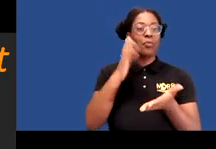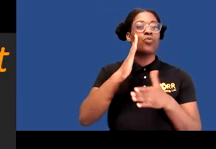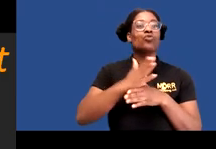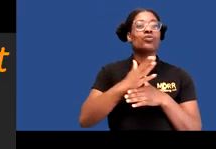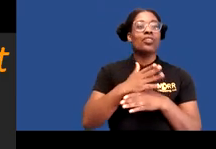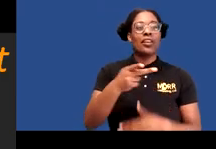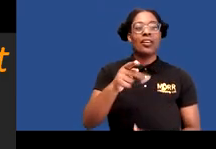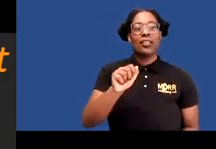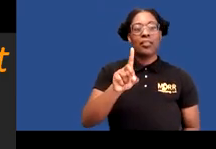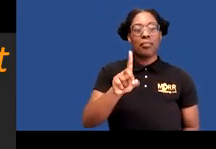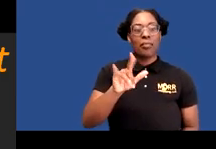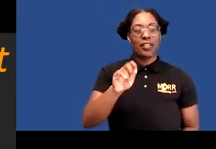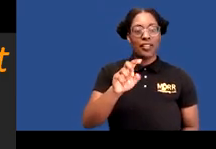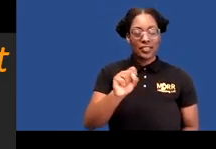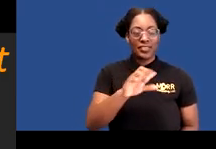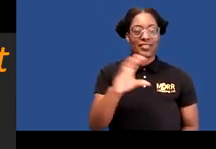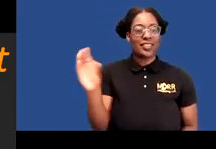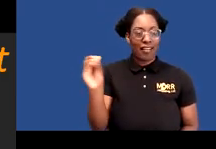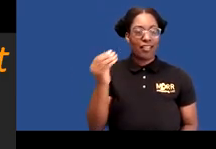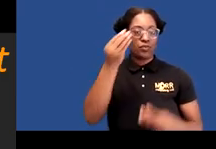and give you a sense of where we're going to begin.